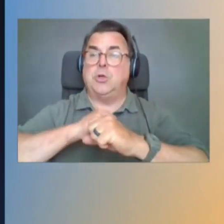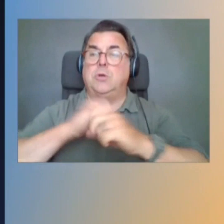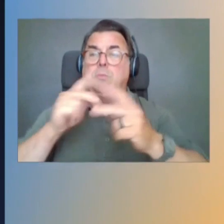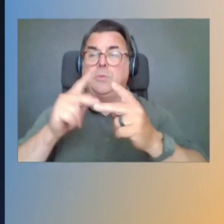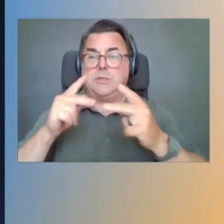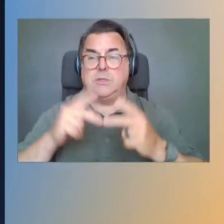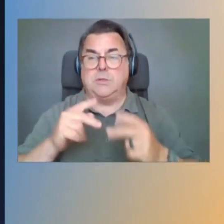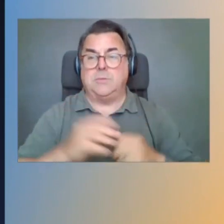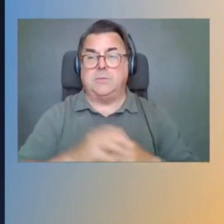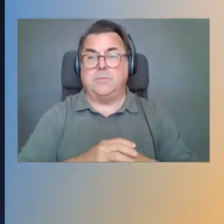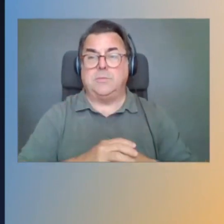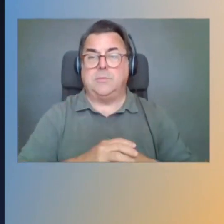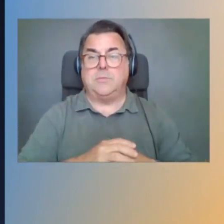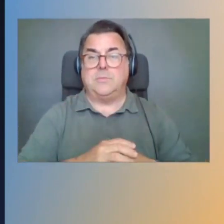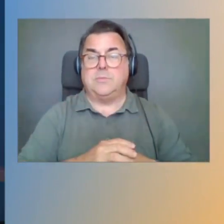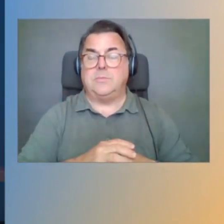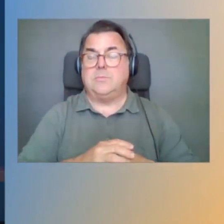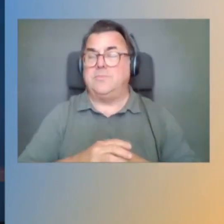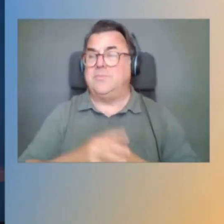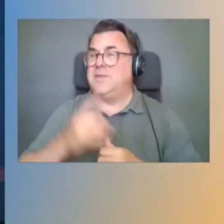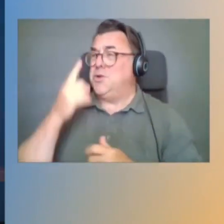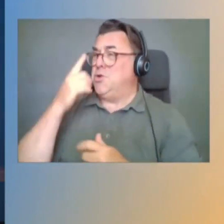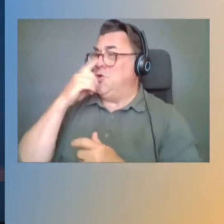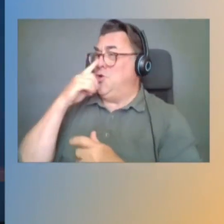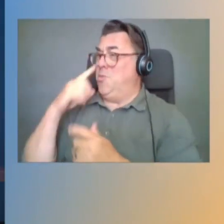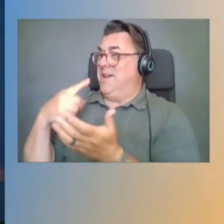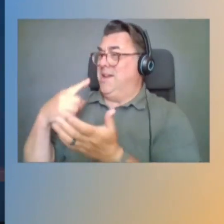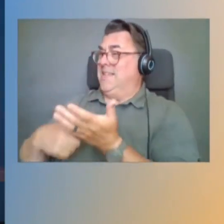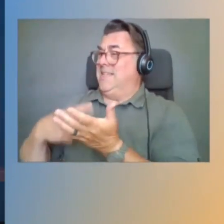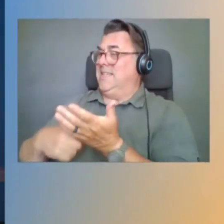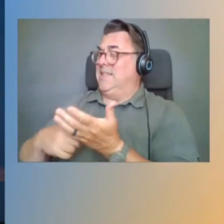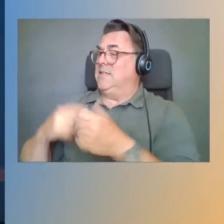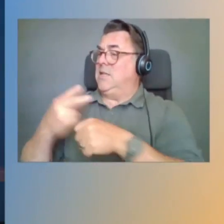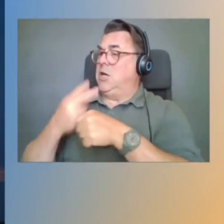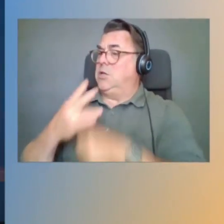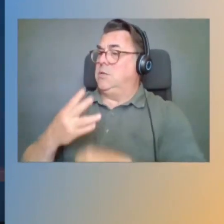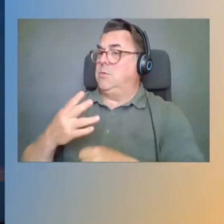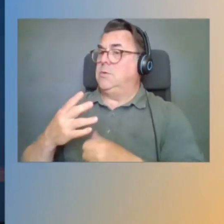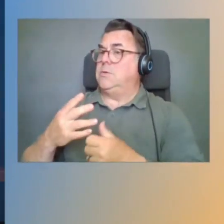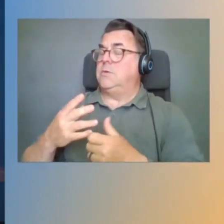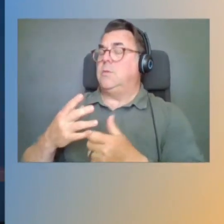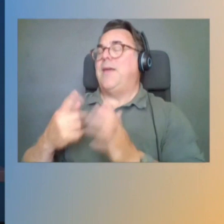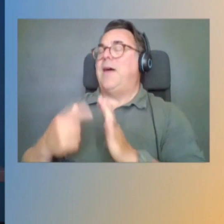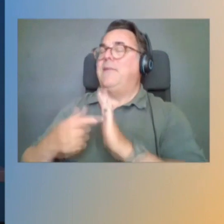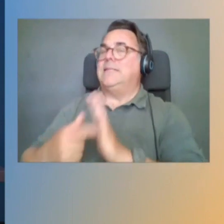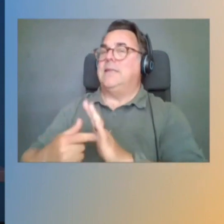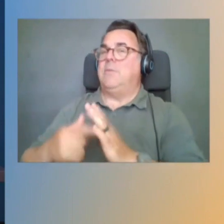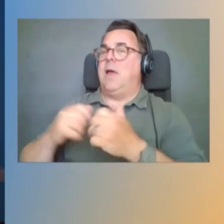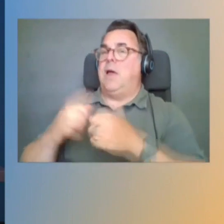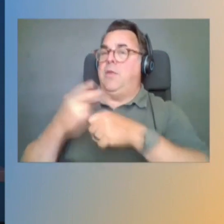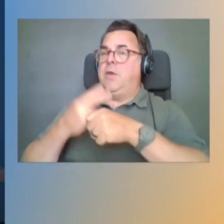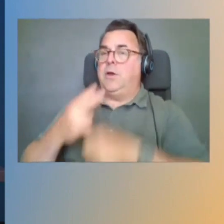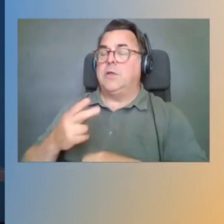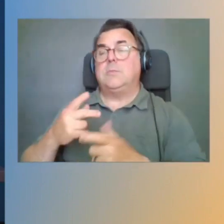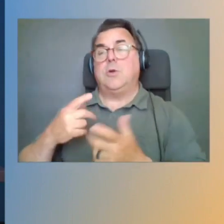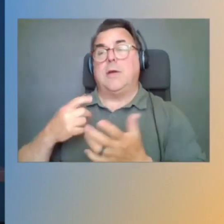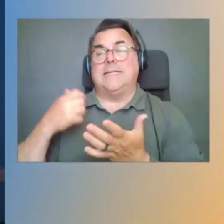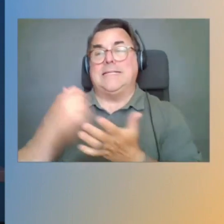Yeah, so maybe we could also talk a little bit about how customers have, or give an example perhaps of a customer that's taken advantage of some of the memory bandwidth